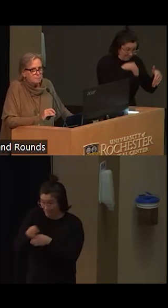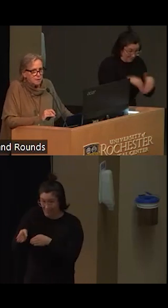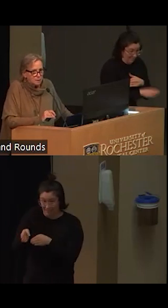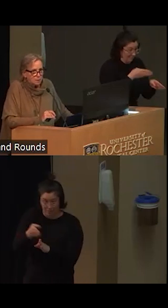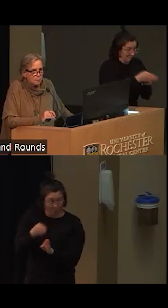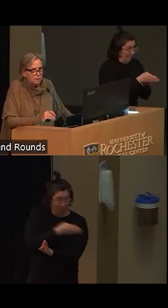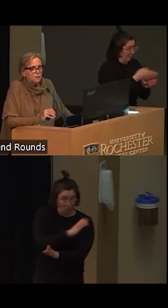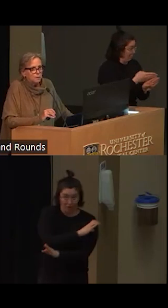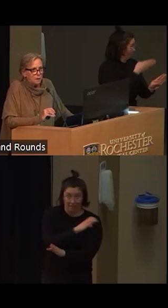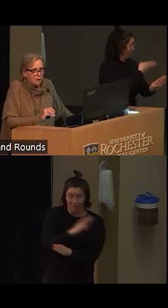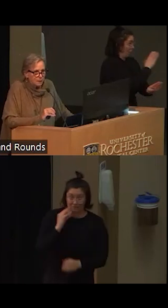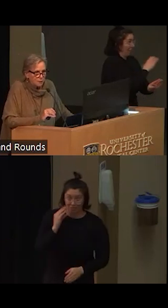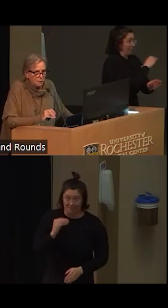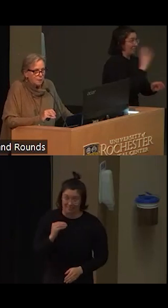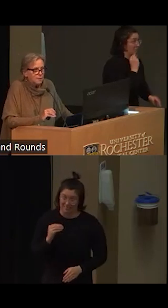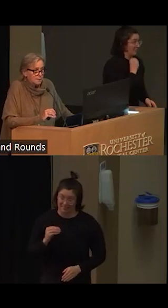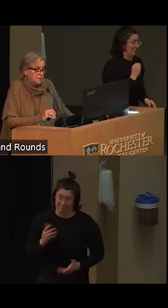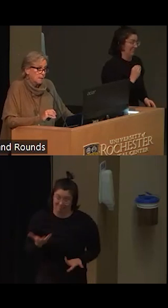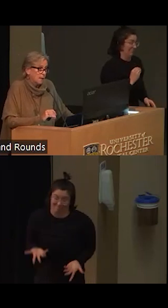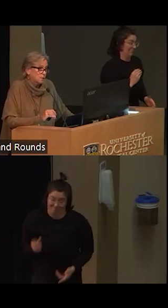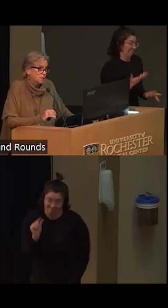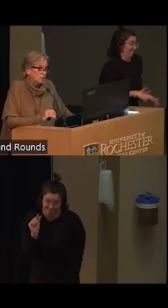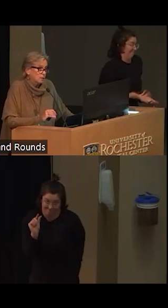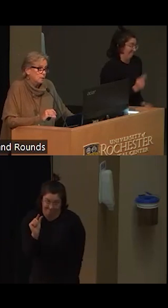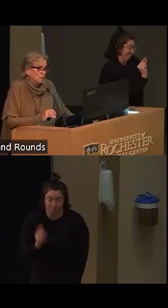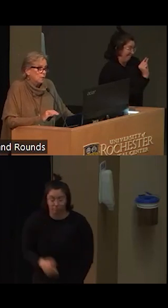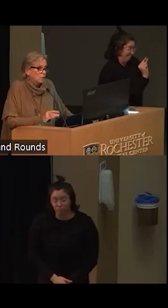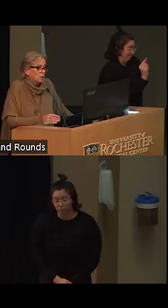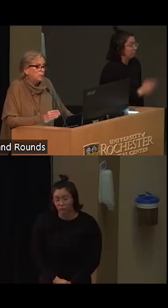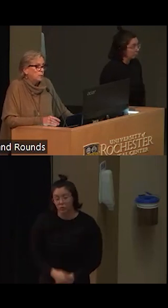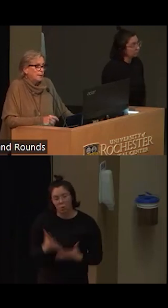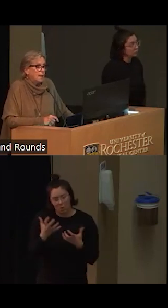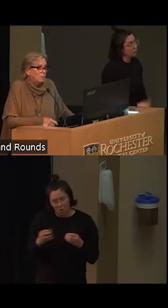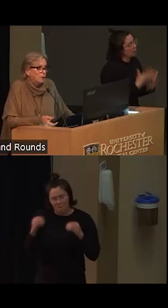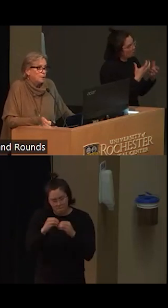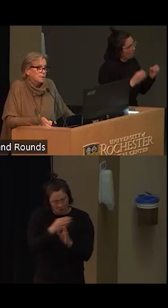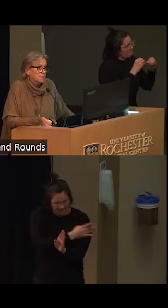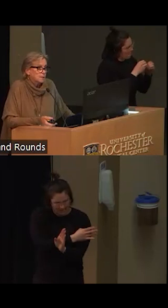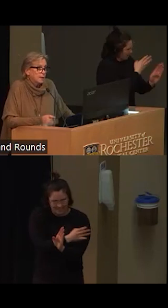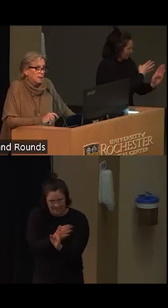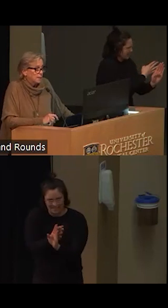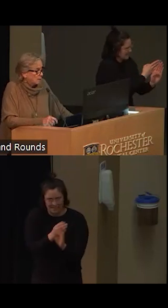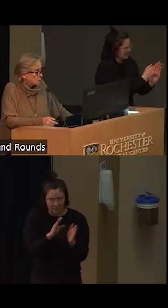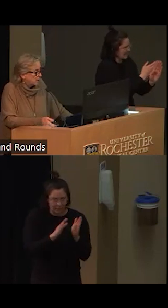minimal experience in psychiatry so we really want to help build their skill set and knowledge base